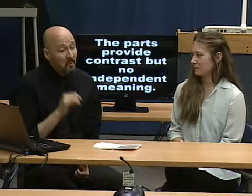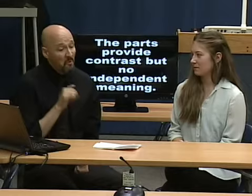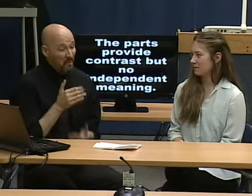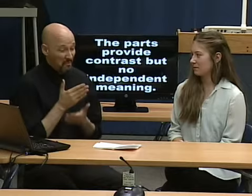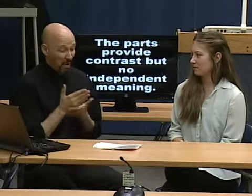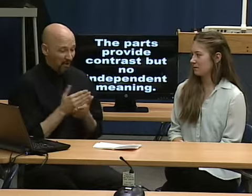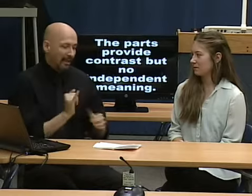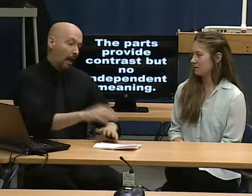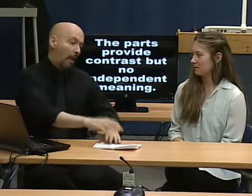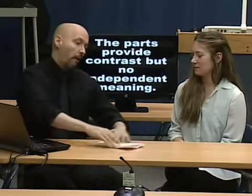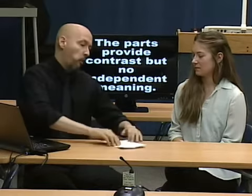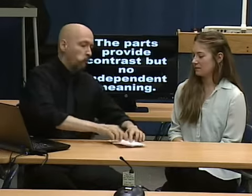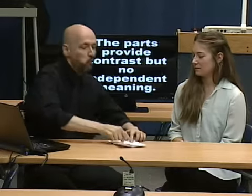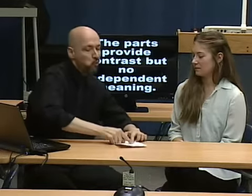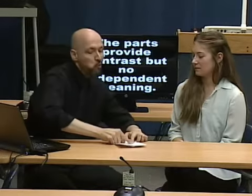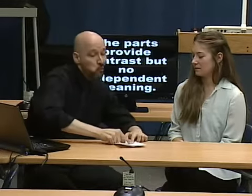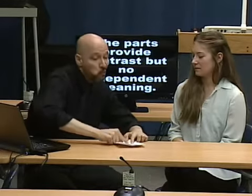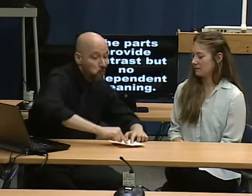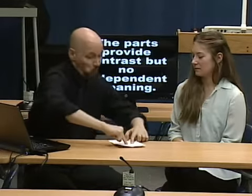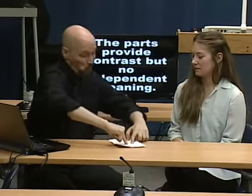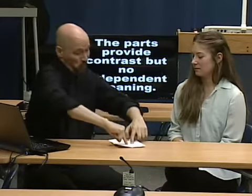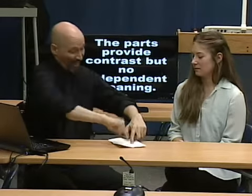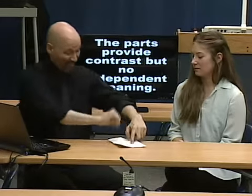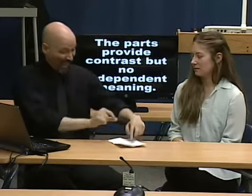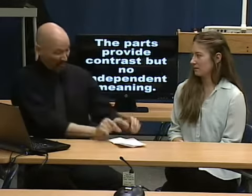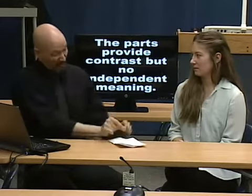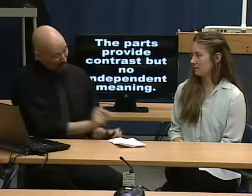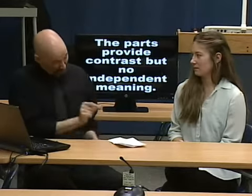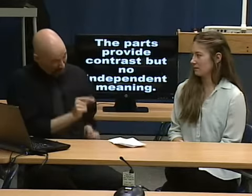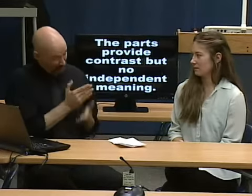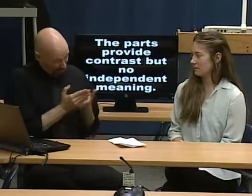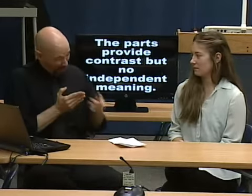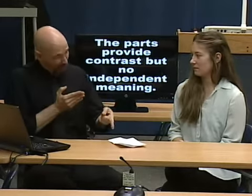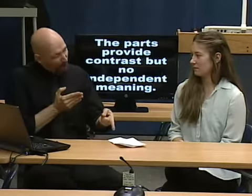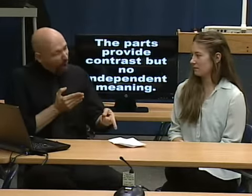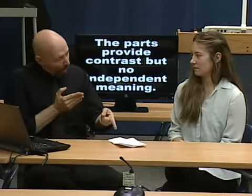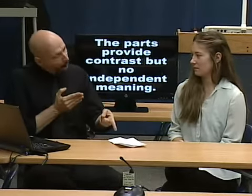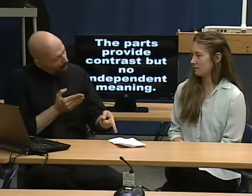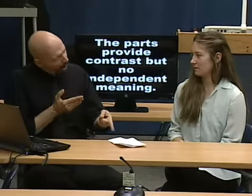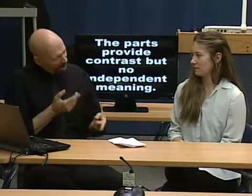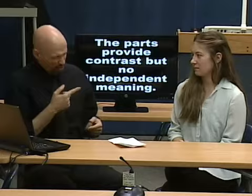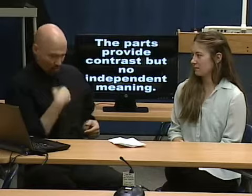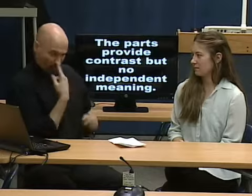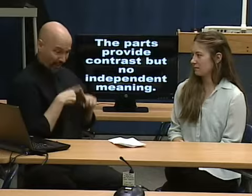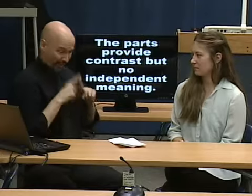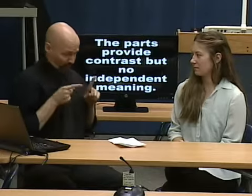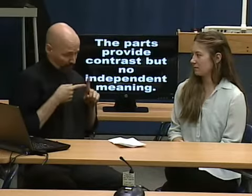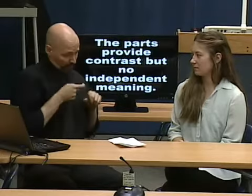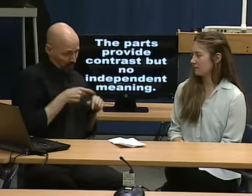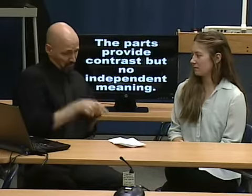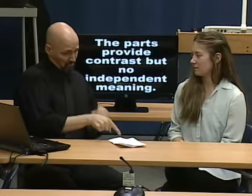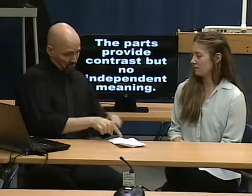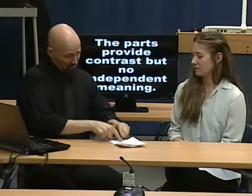So, the parts... such as this one here... That's a small part. It looks different from this one here.